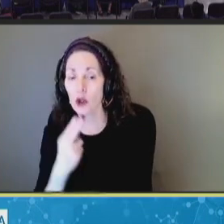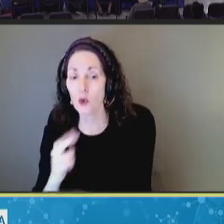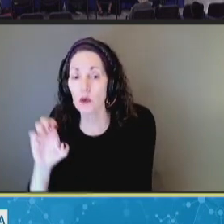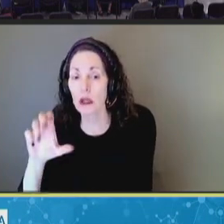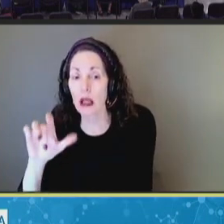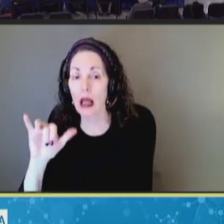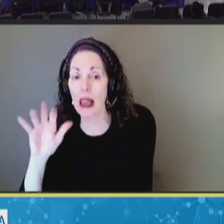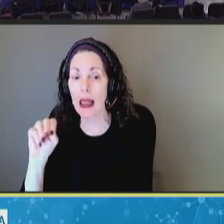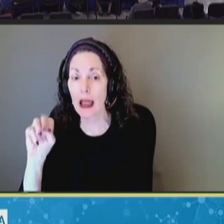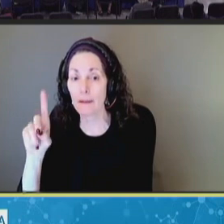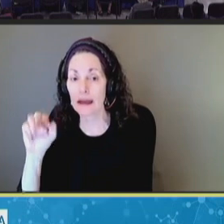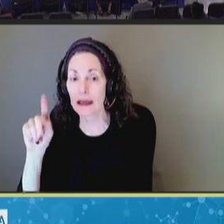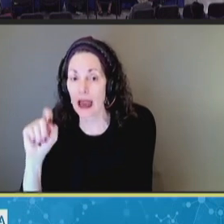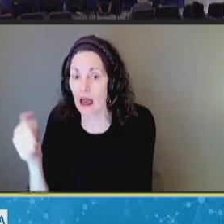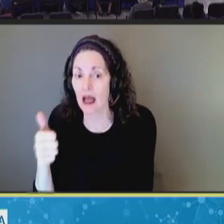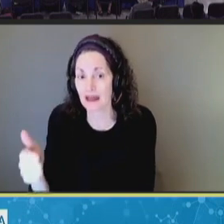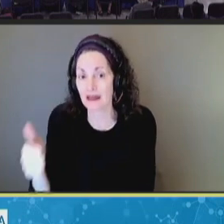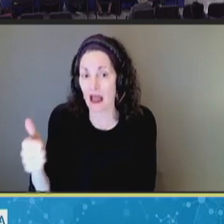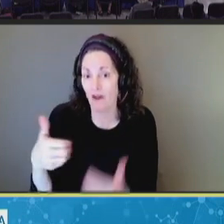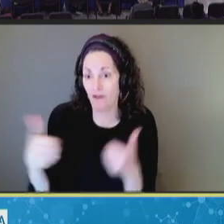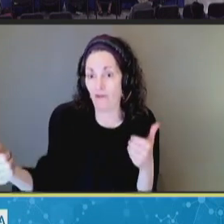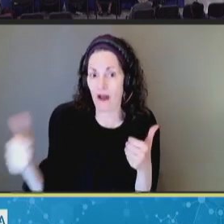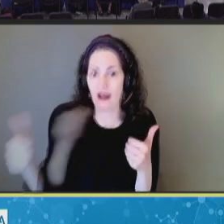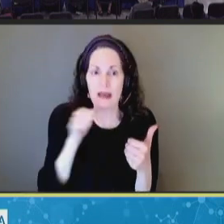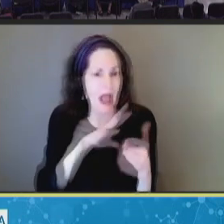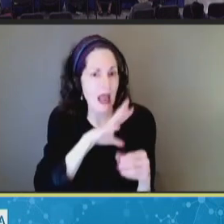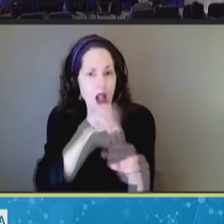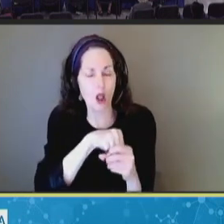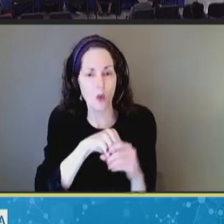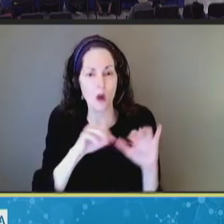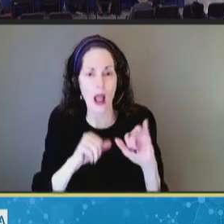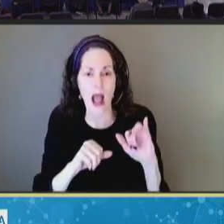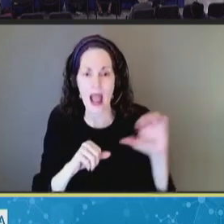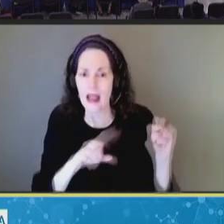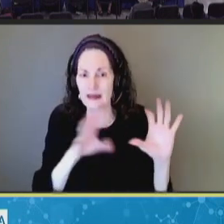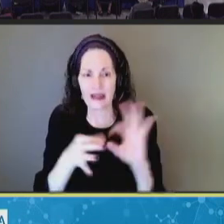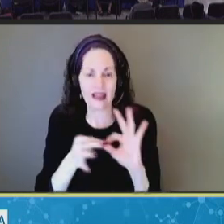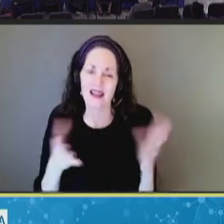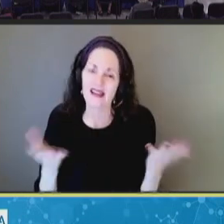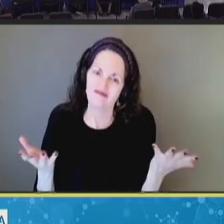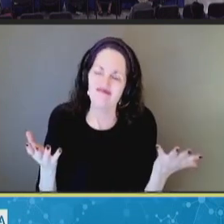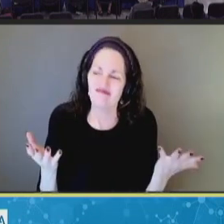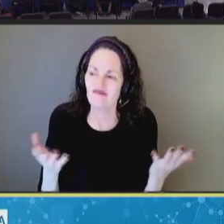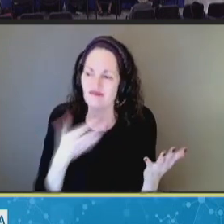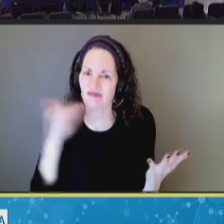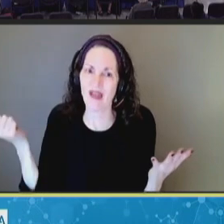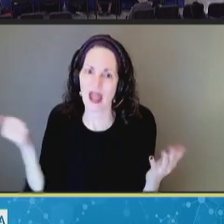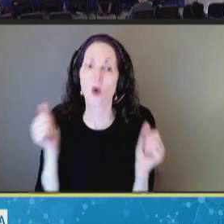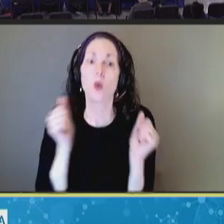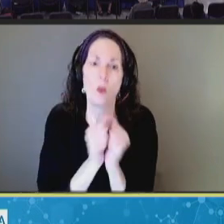Also, IIS data were essential to look at the exposure of JYNNEOS and ACAM2000 and looking